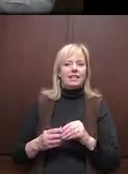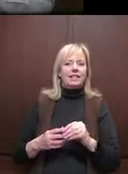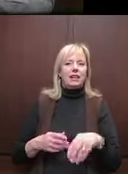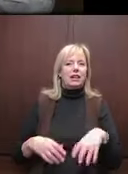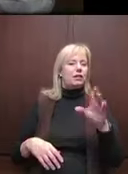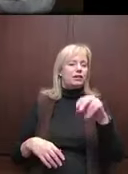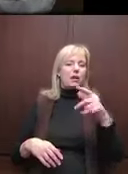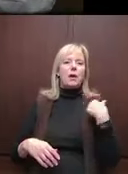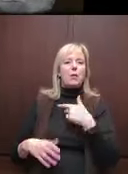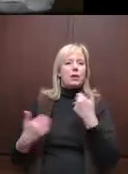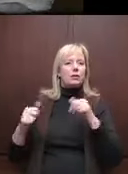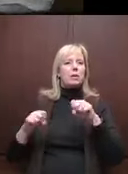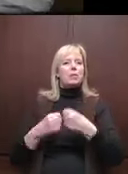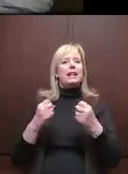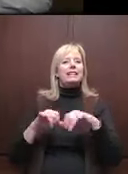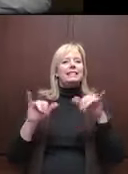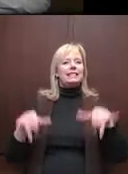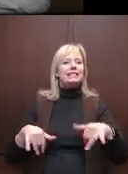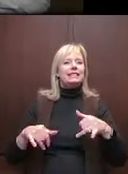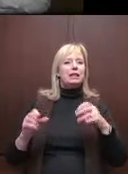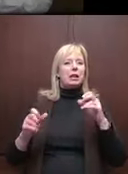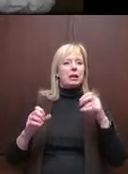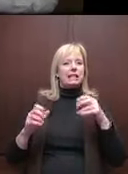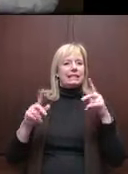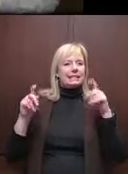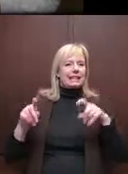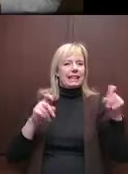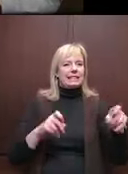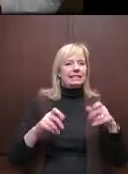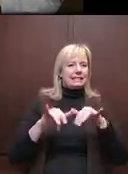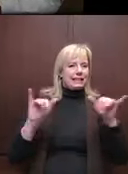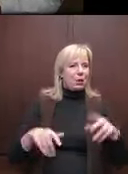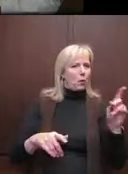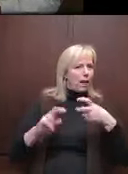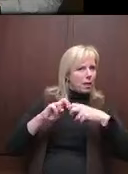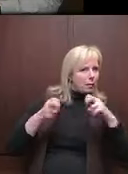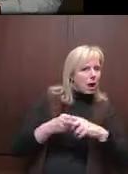by bringing people through vaccinating and find out where the flaws are.